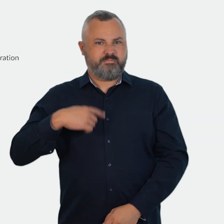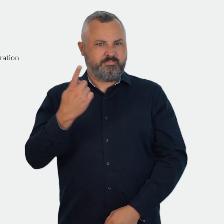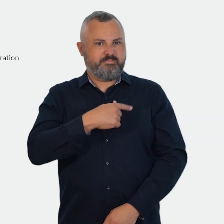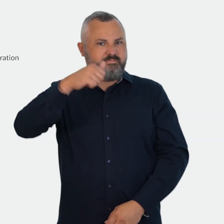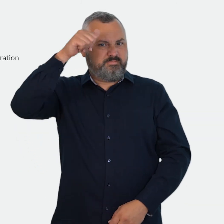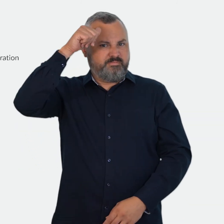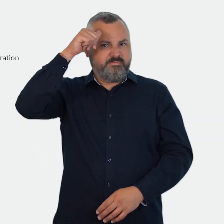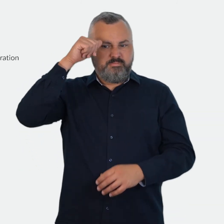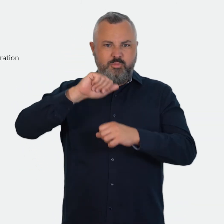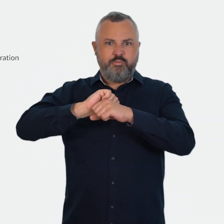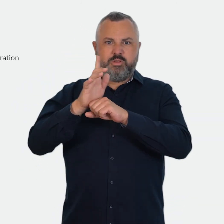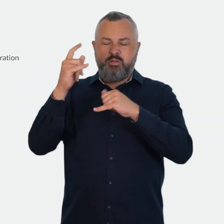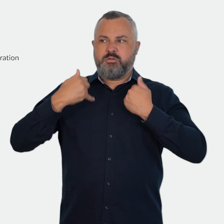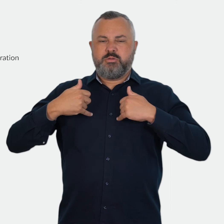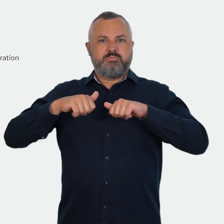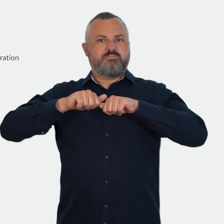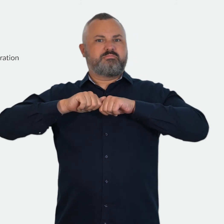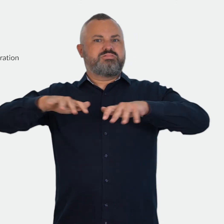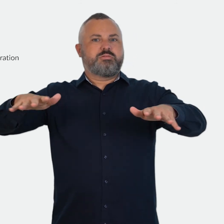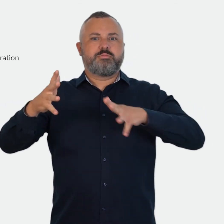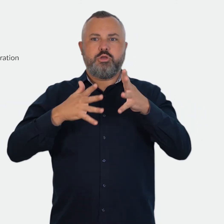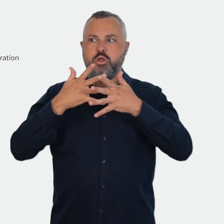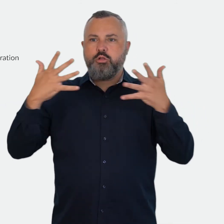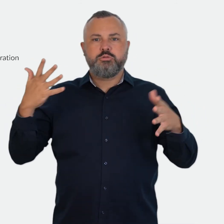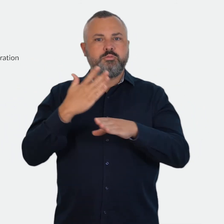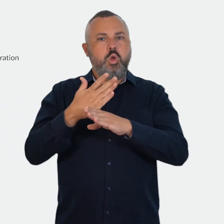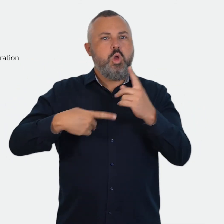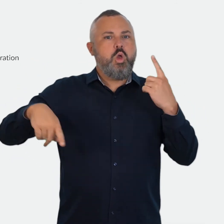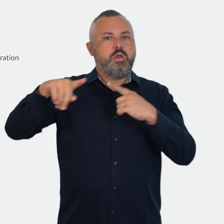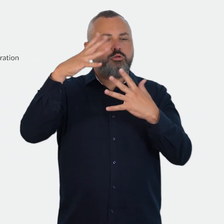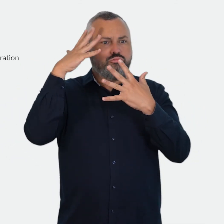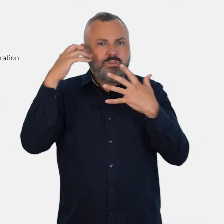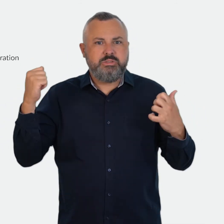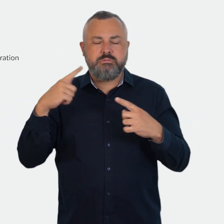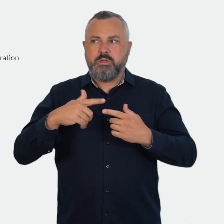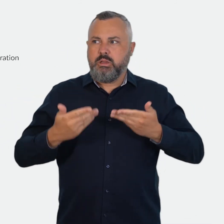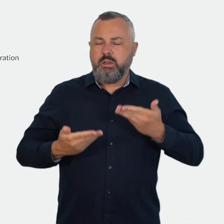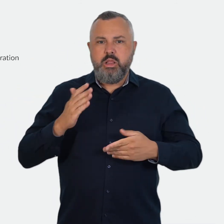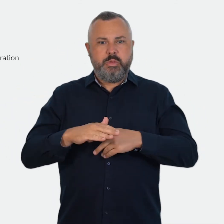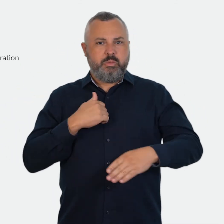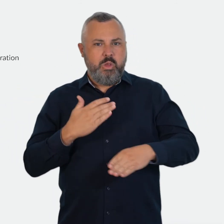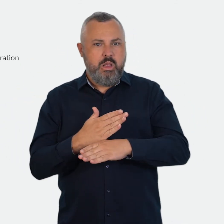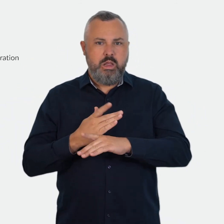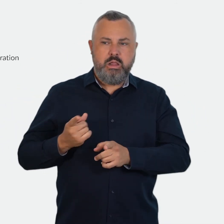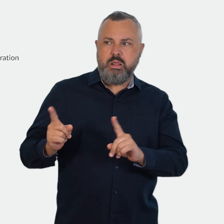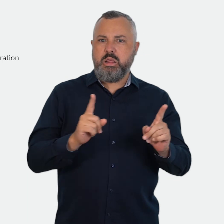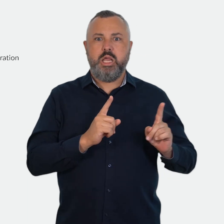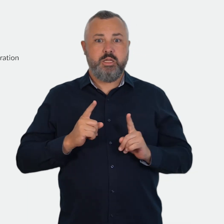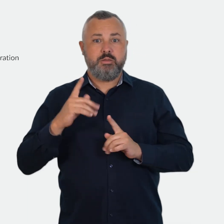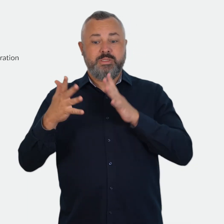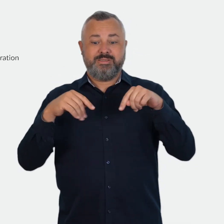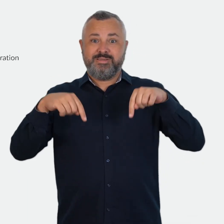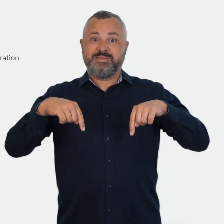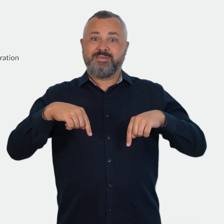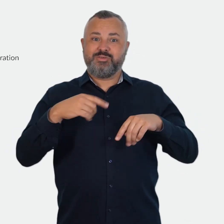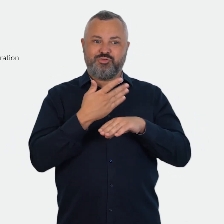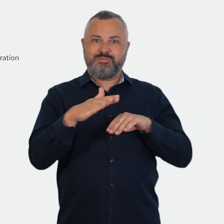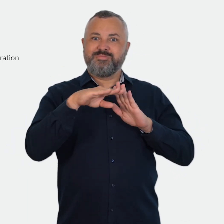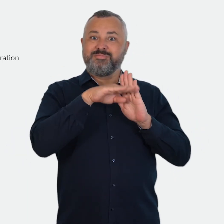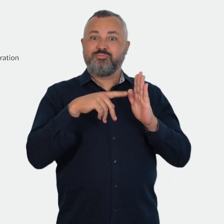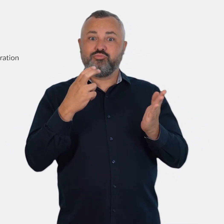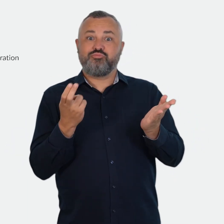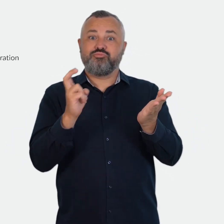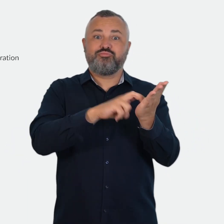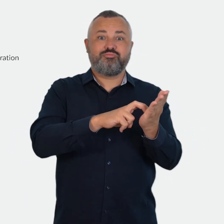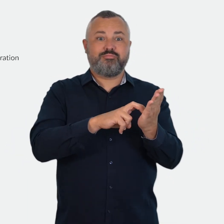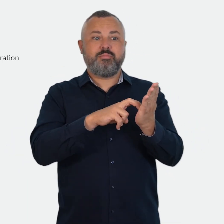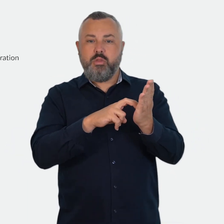We understand the COVID-19 pandemic is affecting disability workers in different ways and is causing stress and uncertainty in the sector.